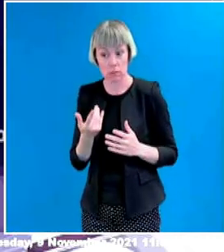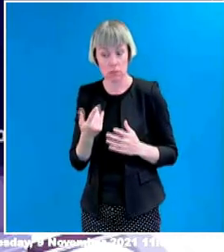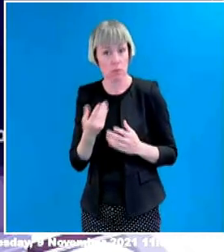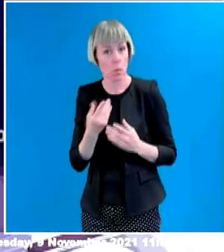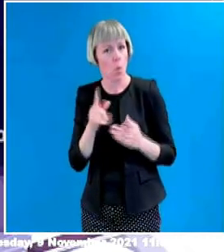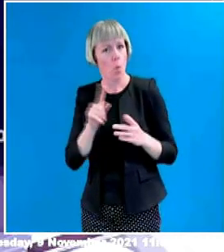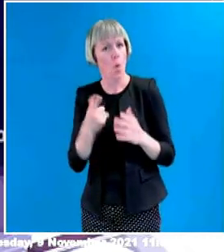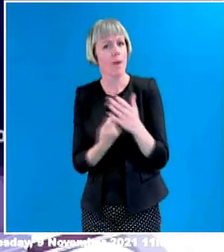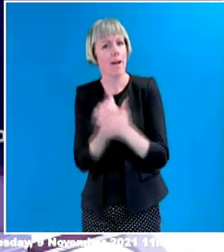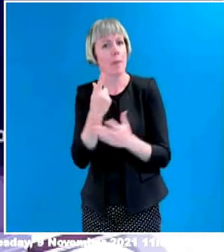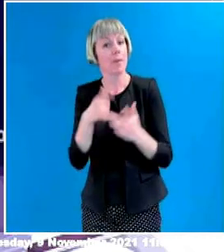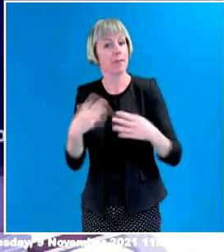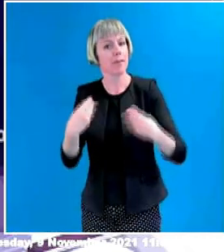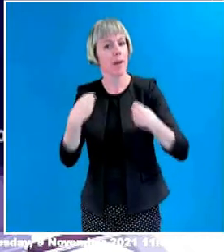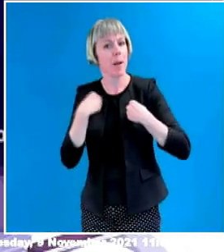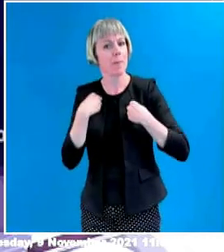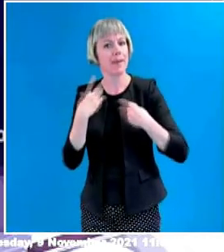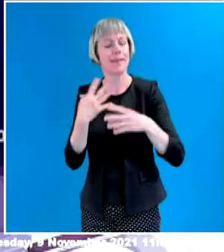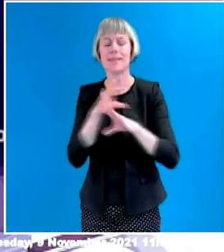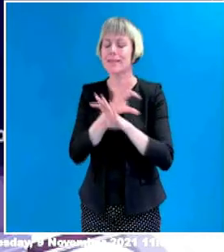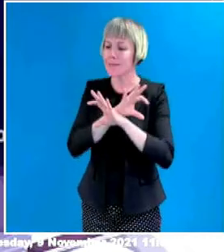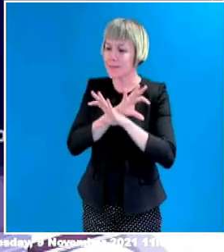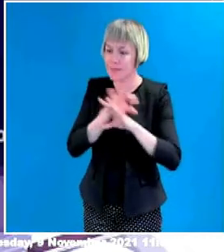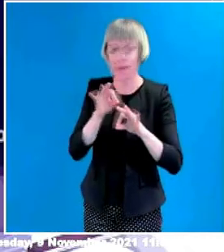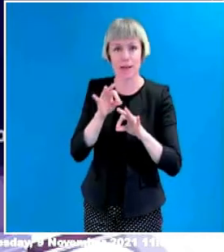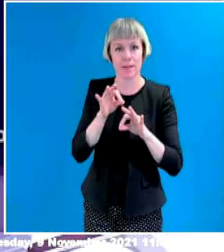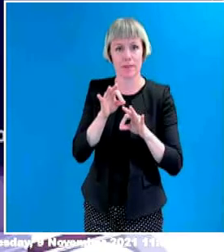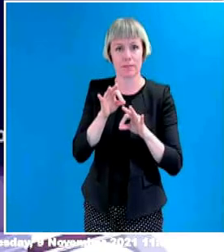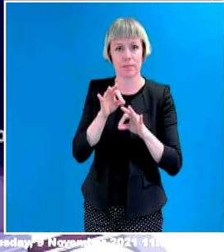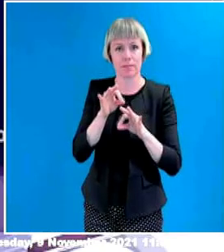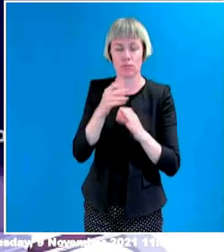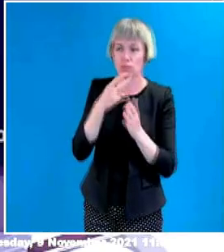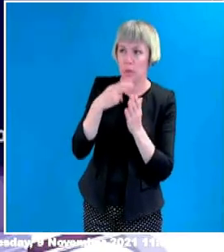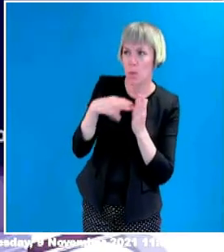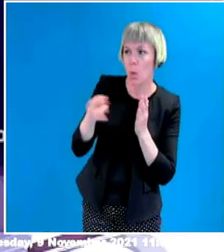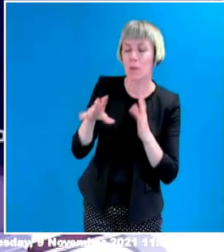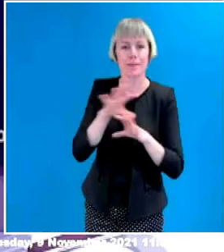comply, what mechanisms are there for identifying the companies?